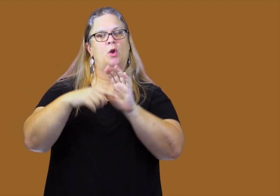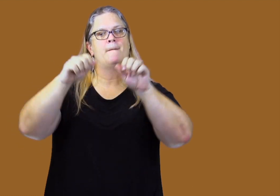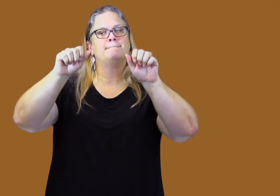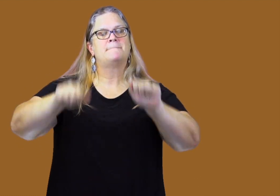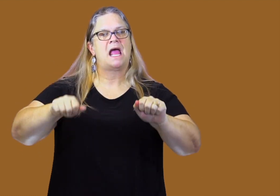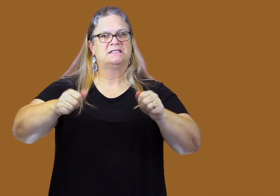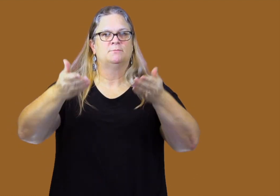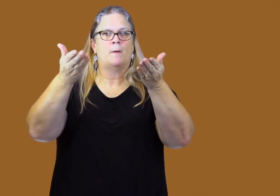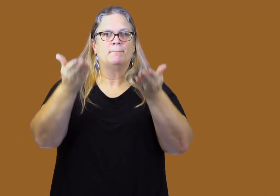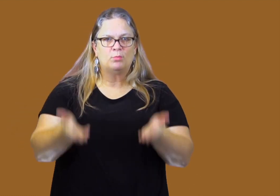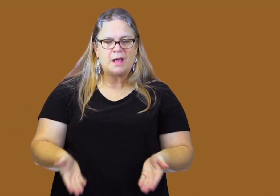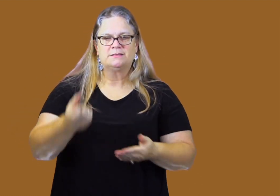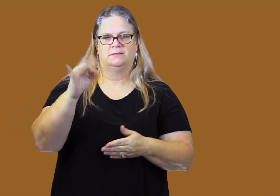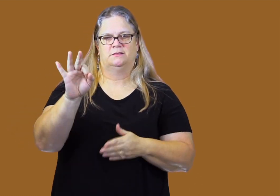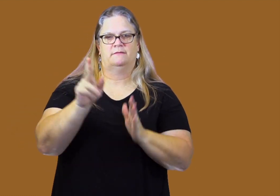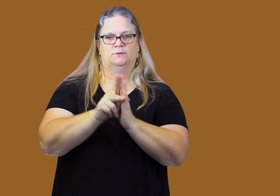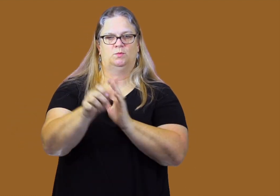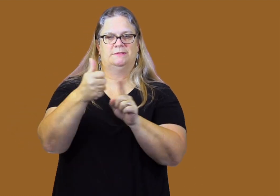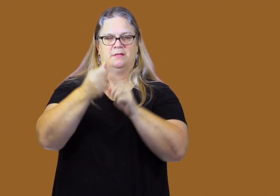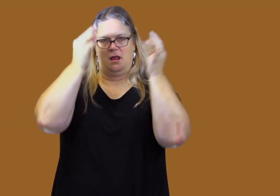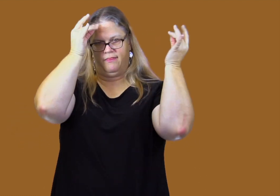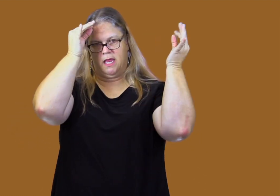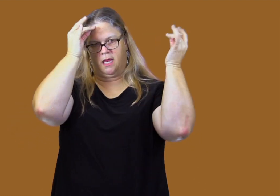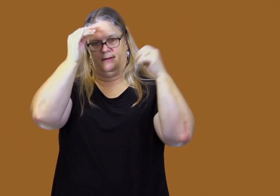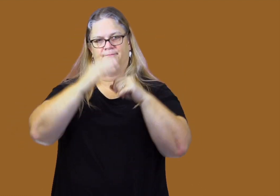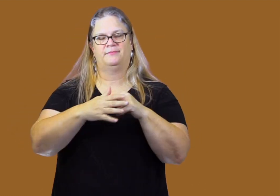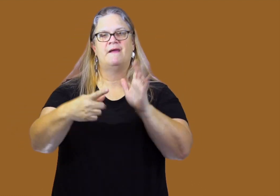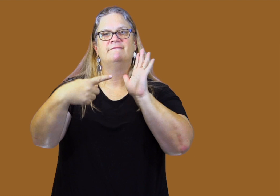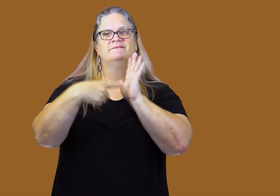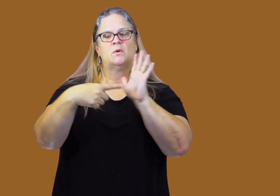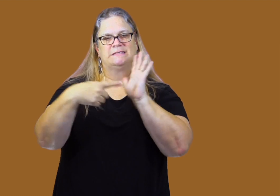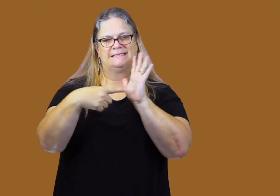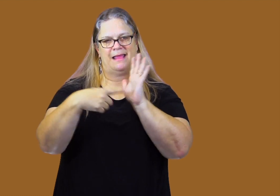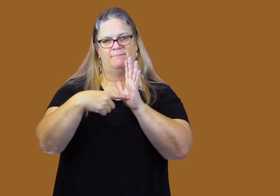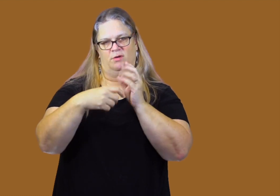These tend to be variables that signal the possible presence of suicidal thinking.